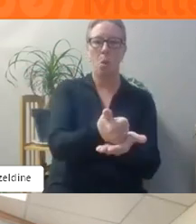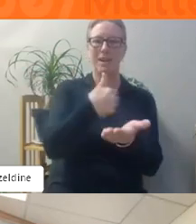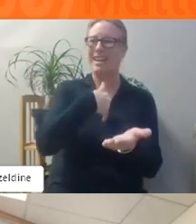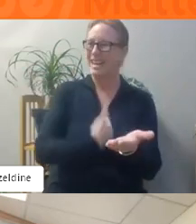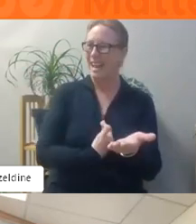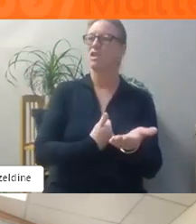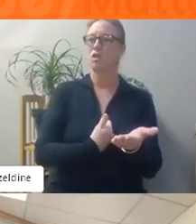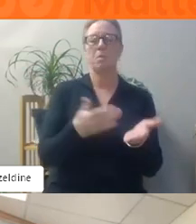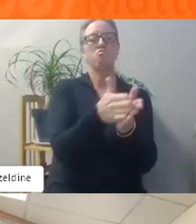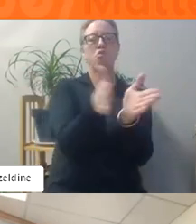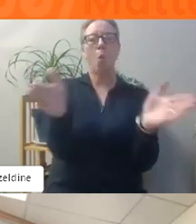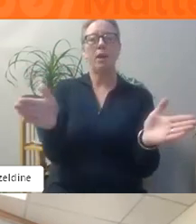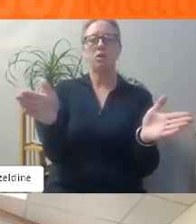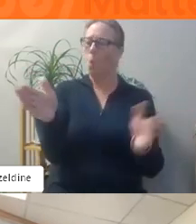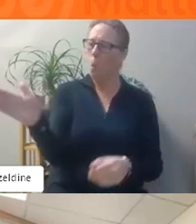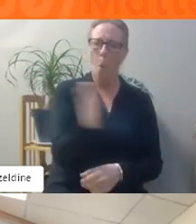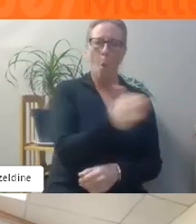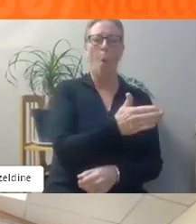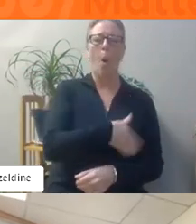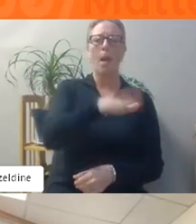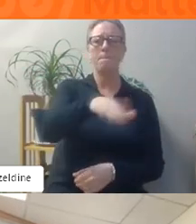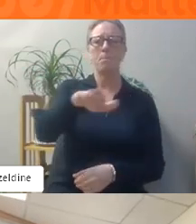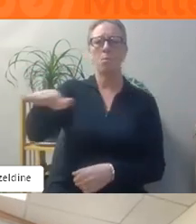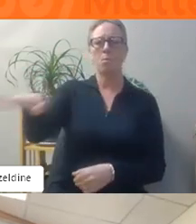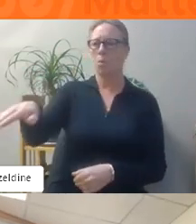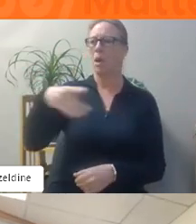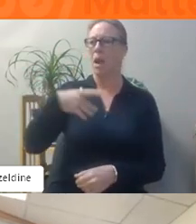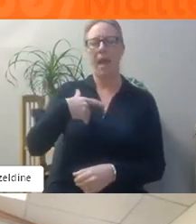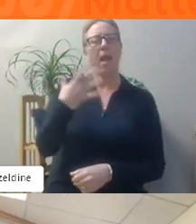so that every mokopuna is getting the support that they need to thrive